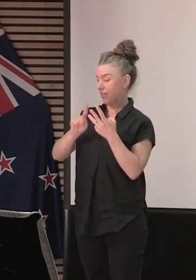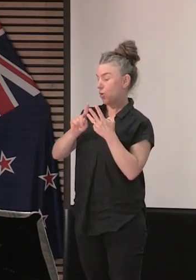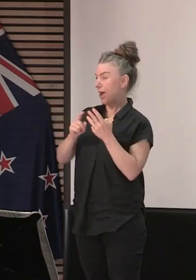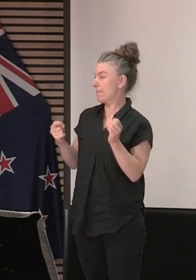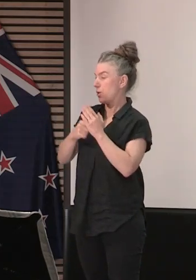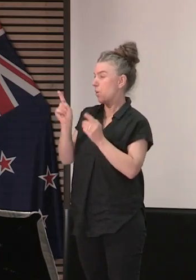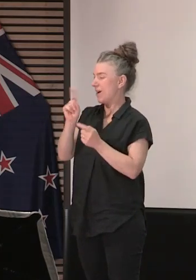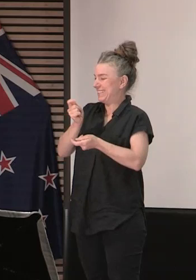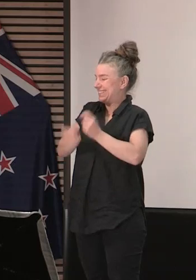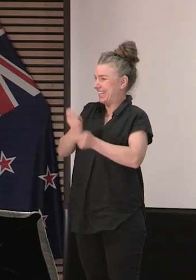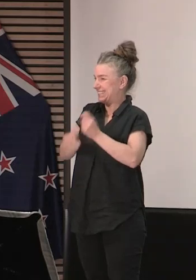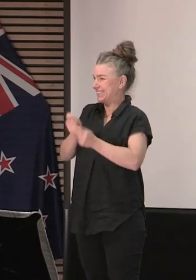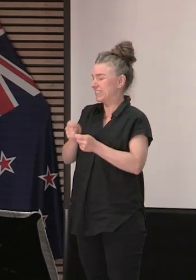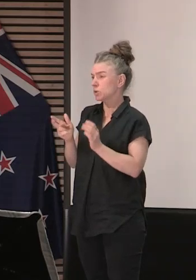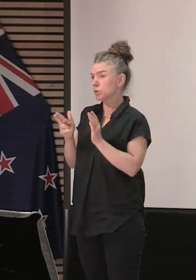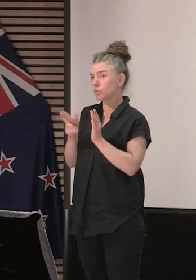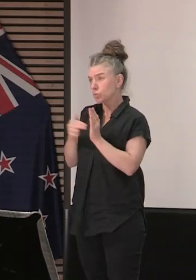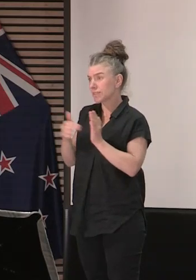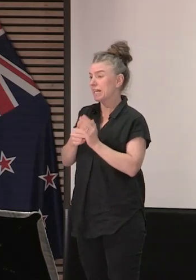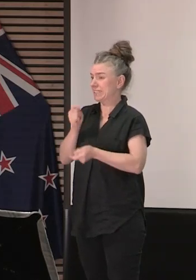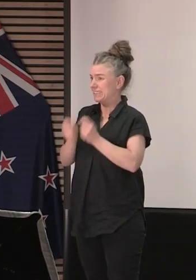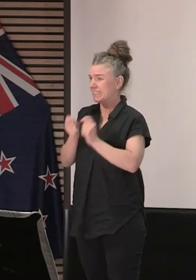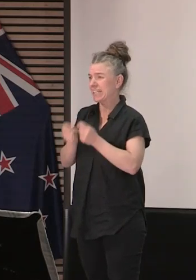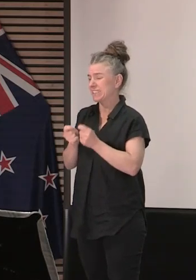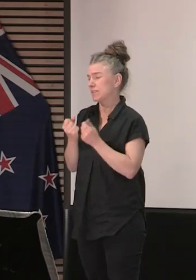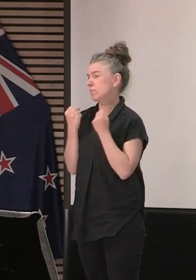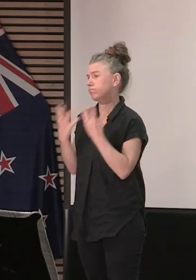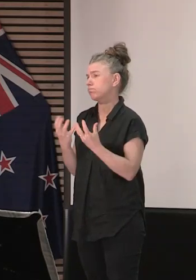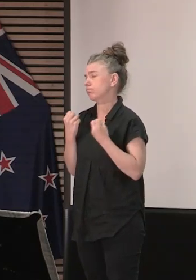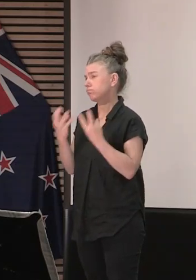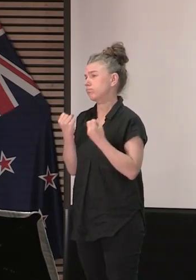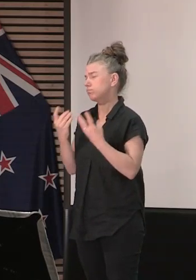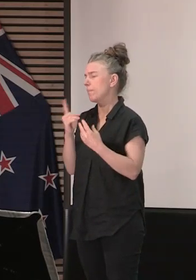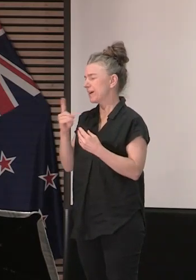We already haveincredibly high rates oftesting compared to others, but we want to be even better.